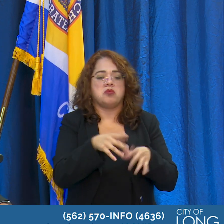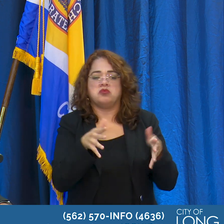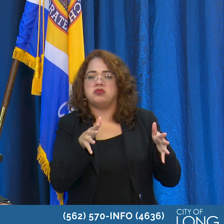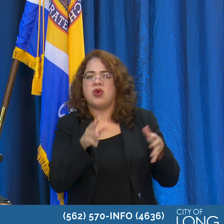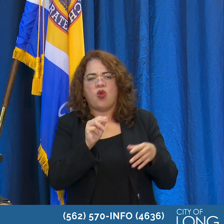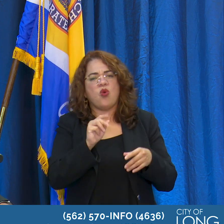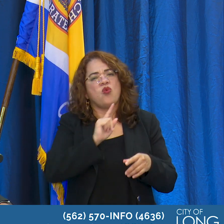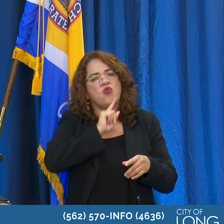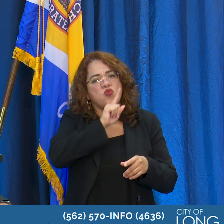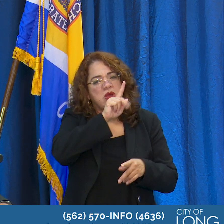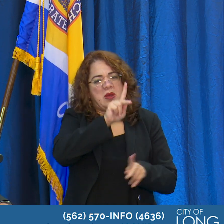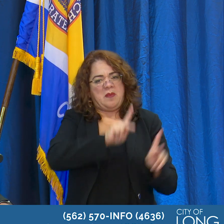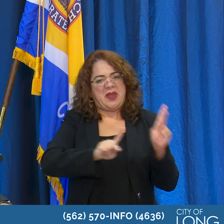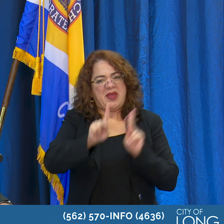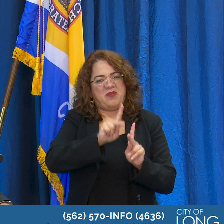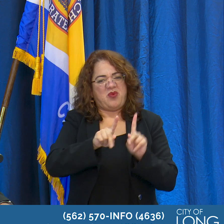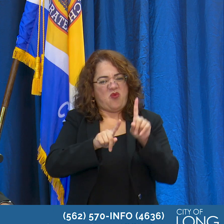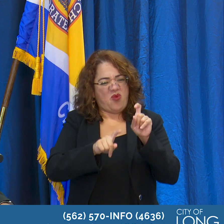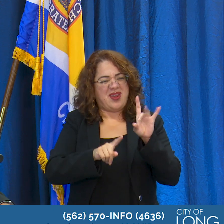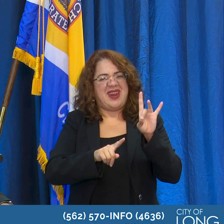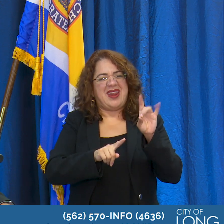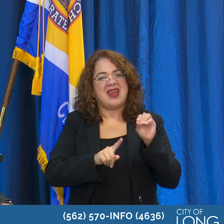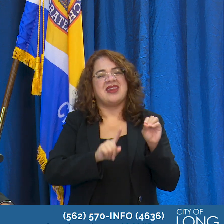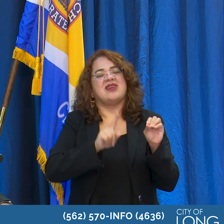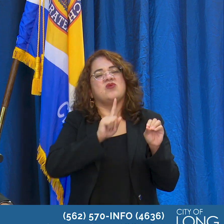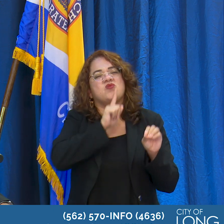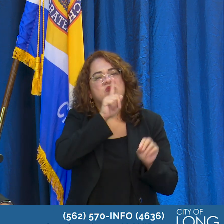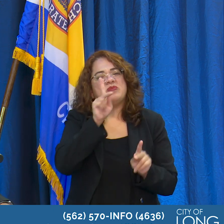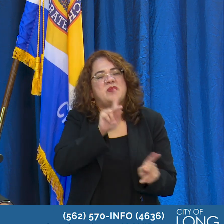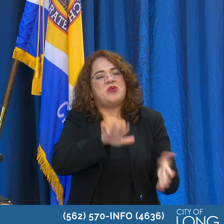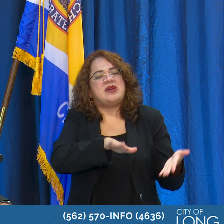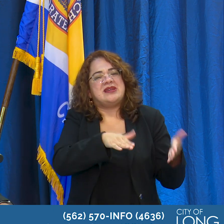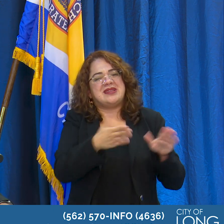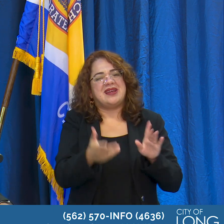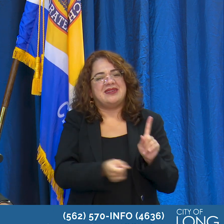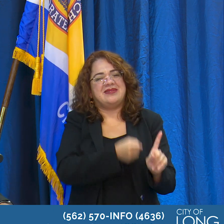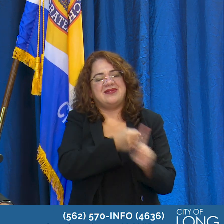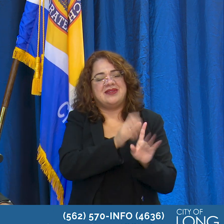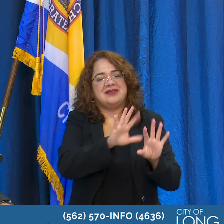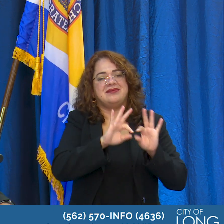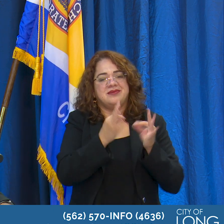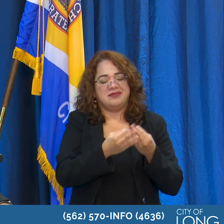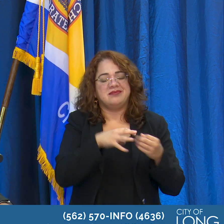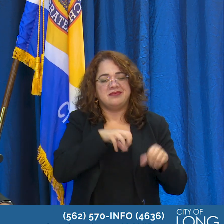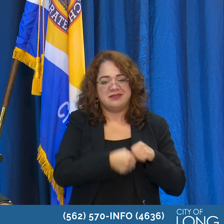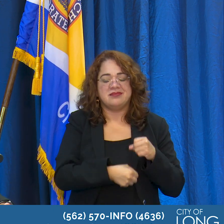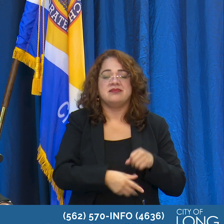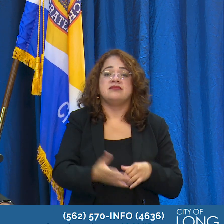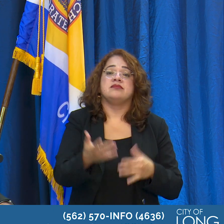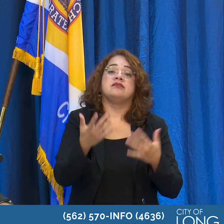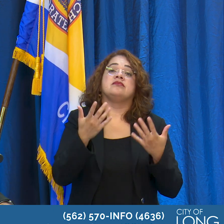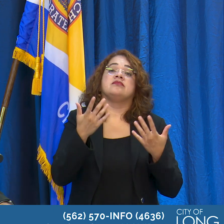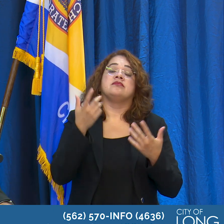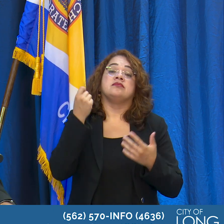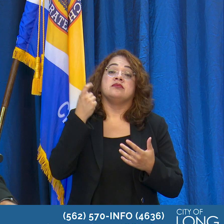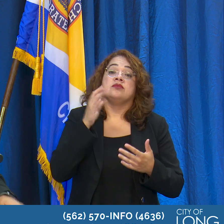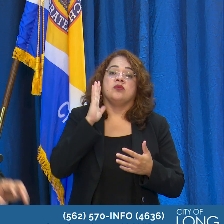I want to go over today some of our health data and before I do so you're going to hear from our Department Director for Health,